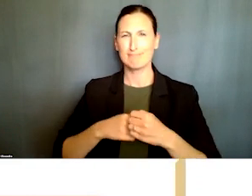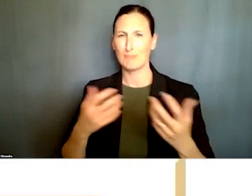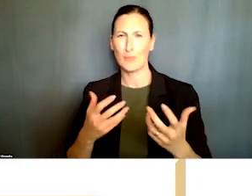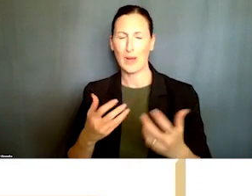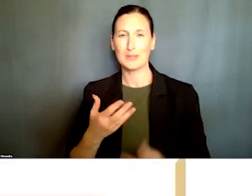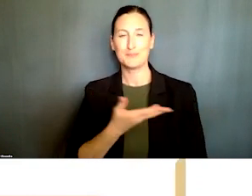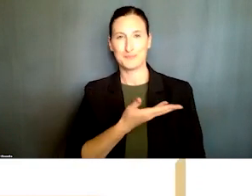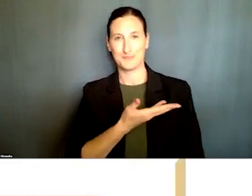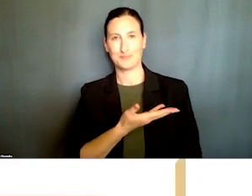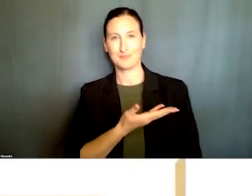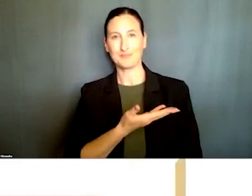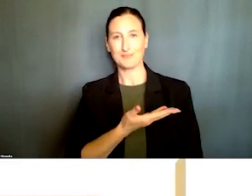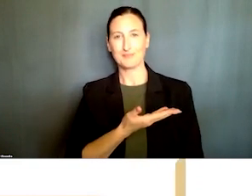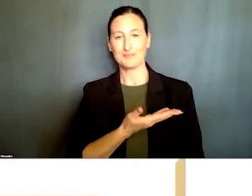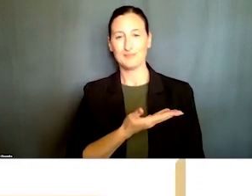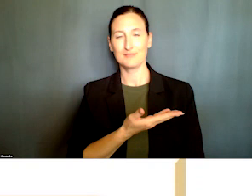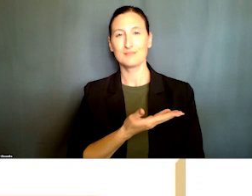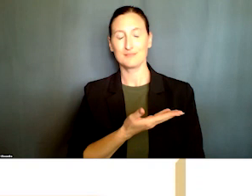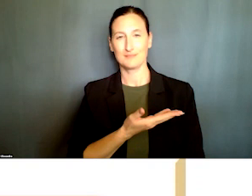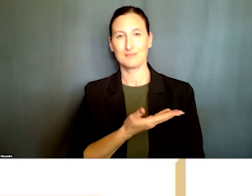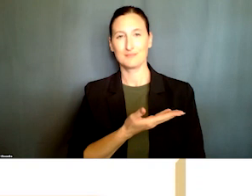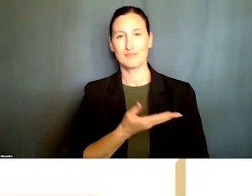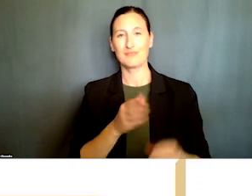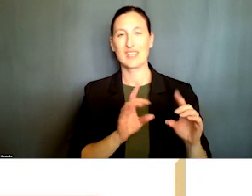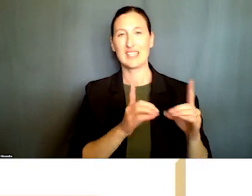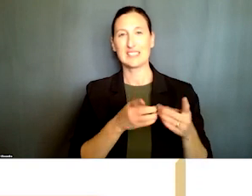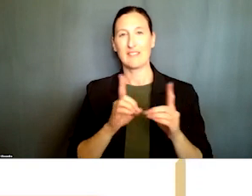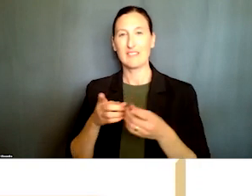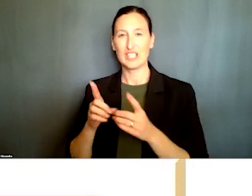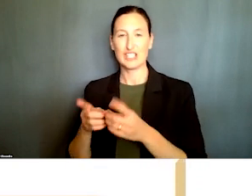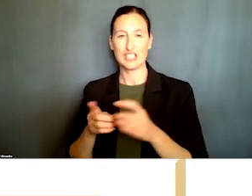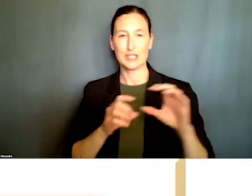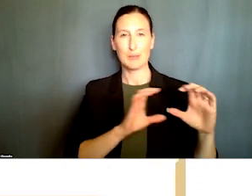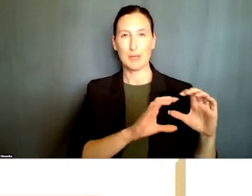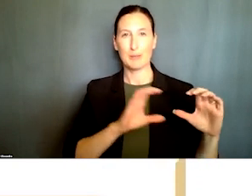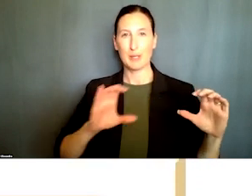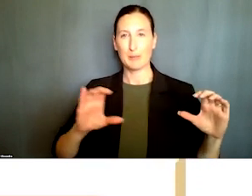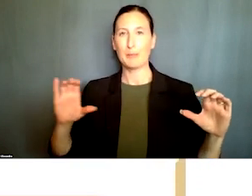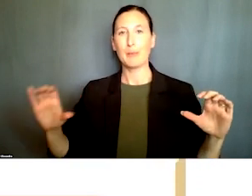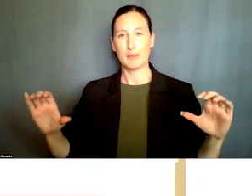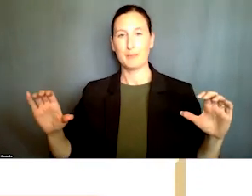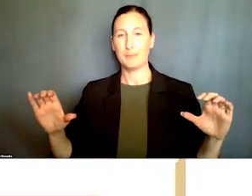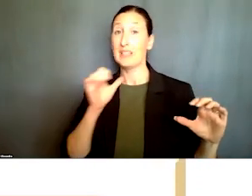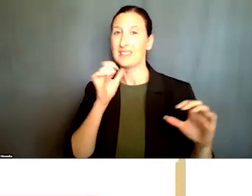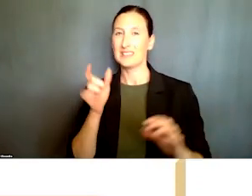As you can see, MPS houses a diverse set of divisions not assembled around a single unifying scientific discipline,